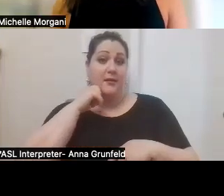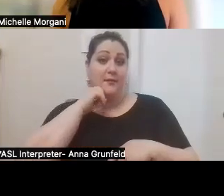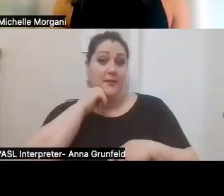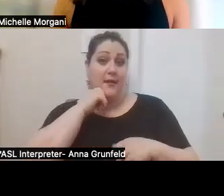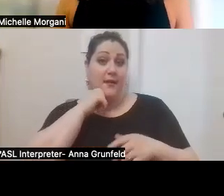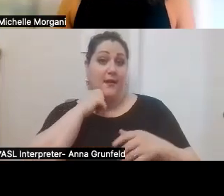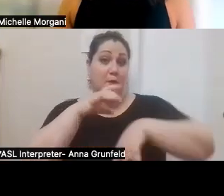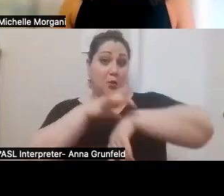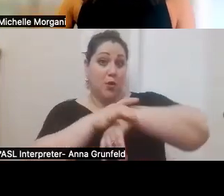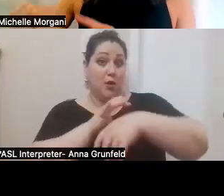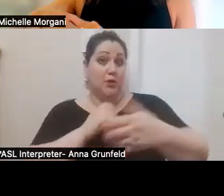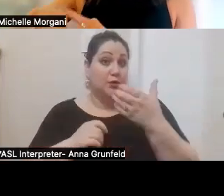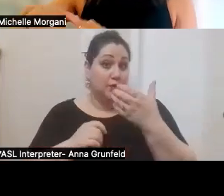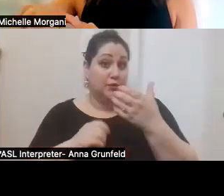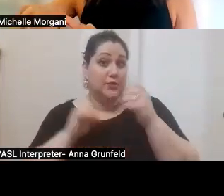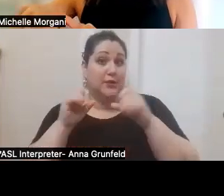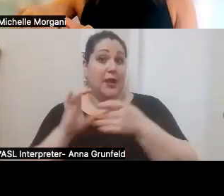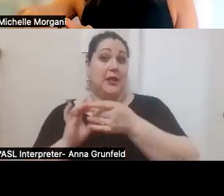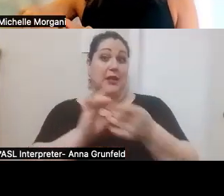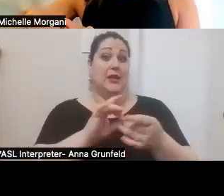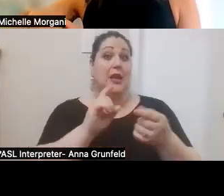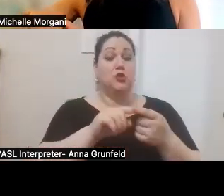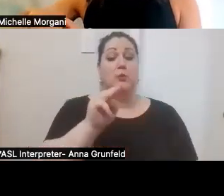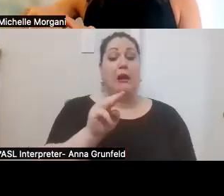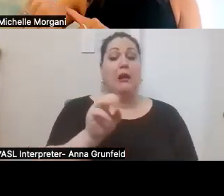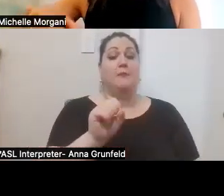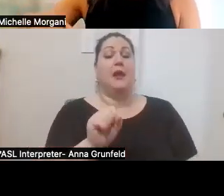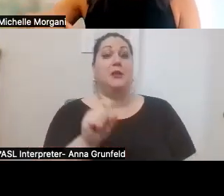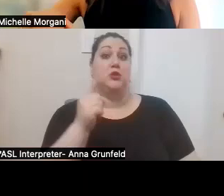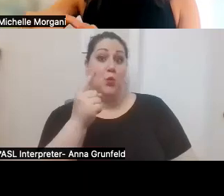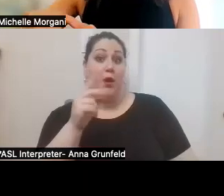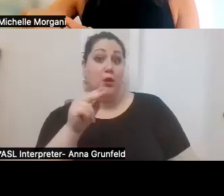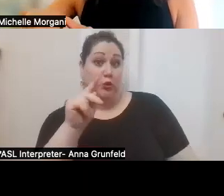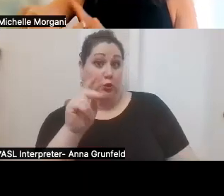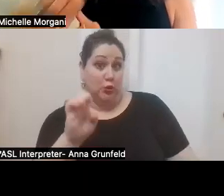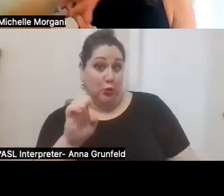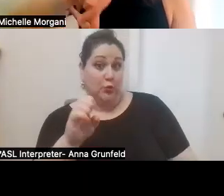So, the student could also be taking some notes off of their watch and doing